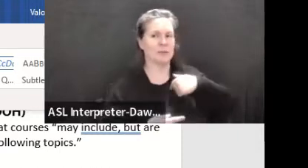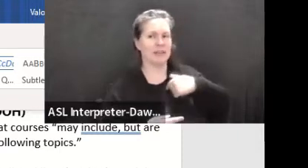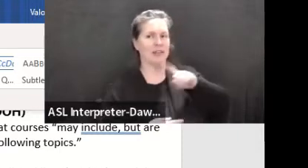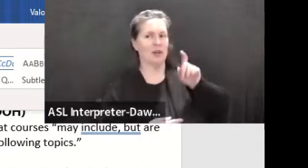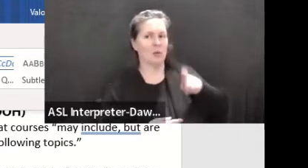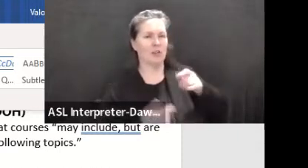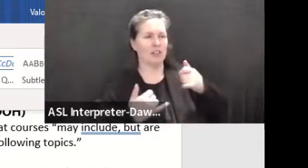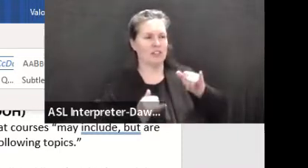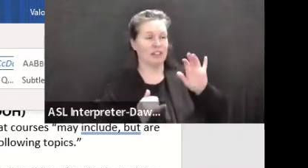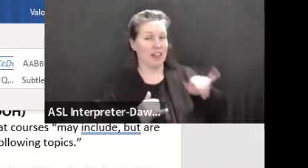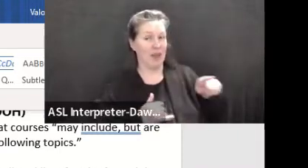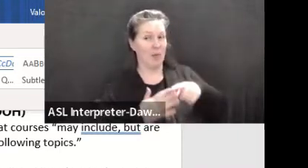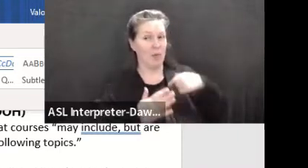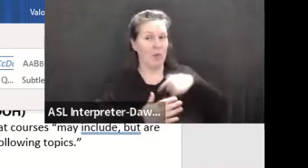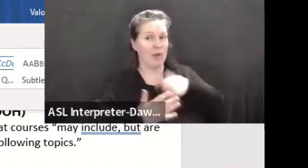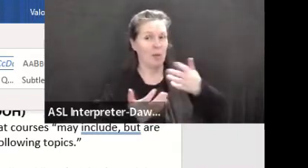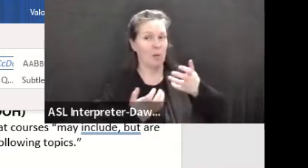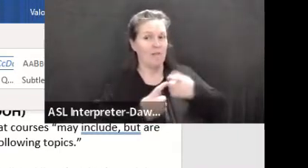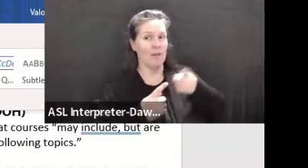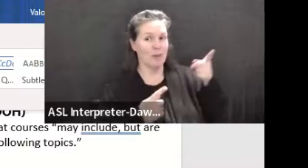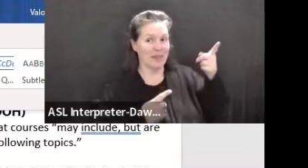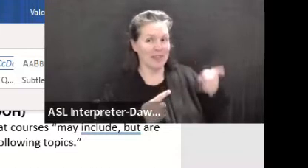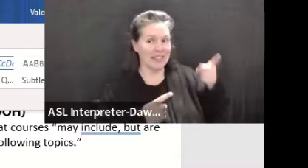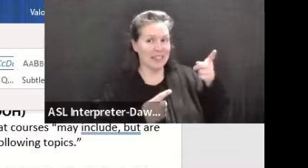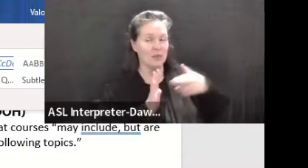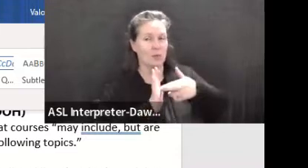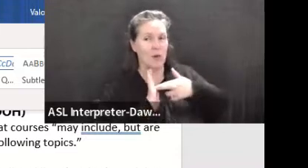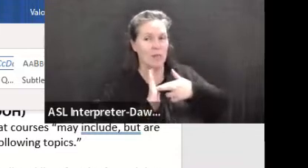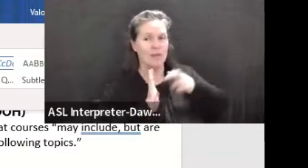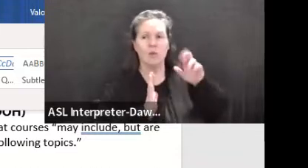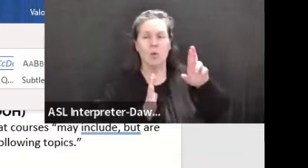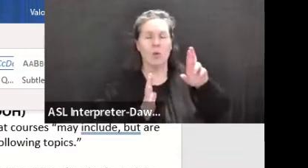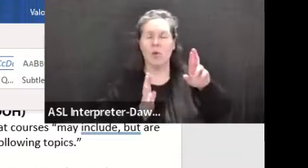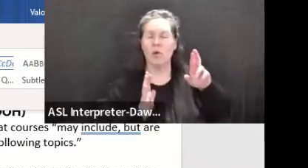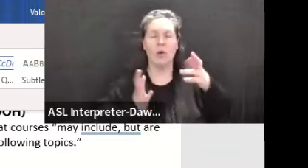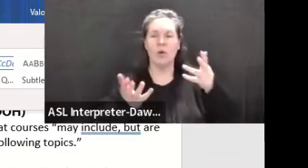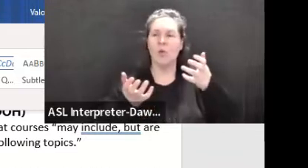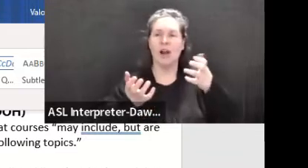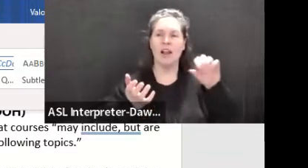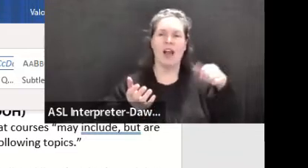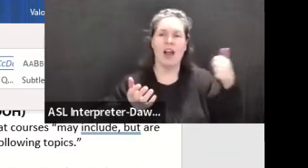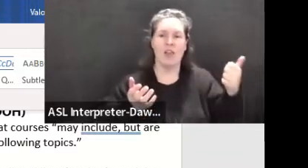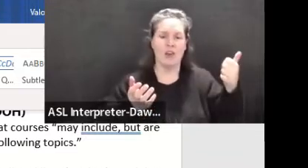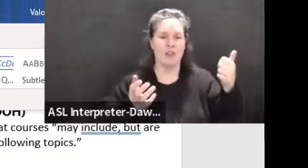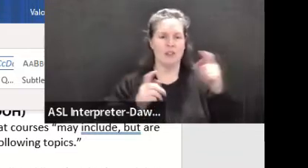is that what we want from these requirements, or do we want a requirement that would allow folks